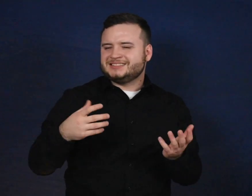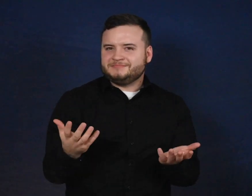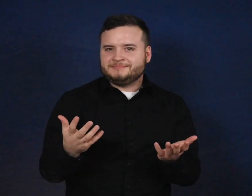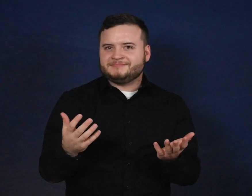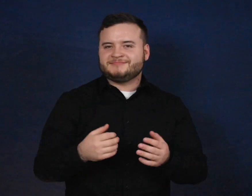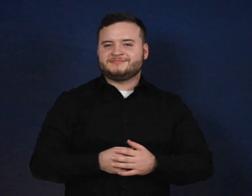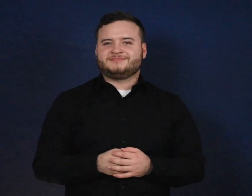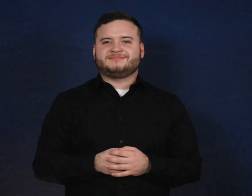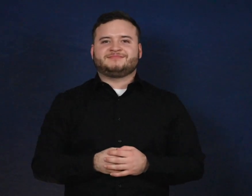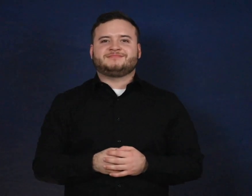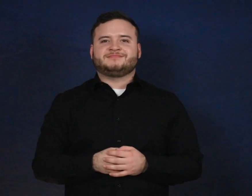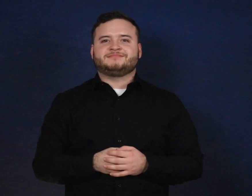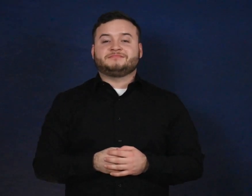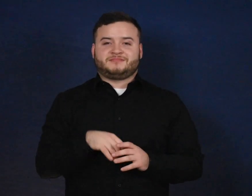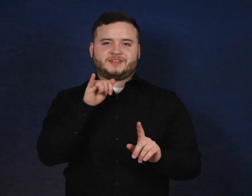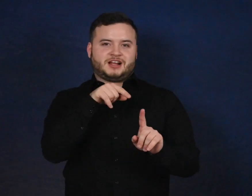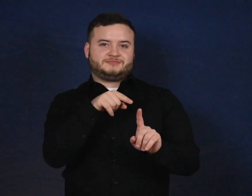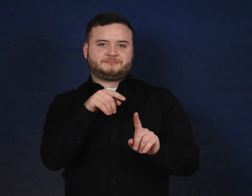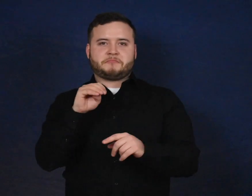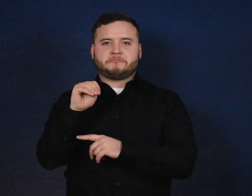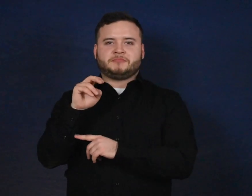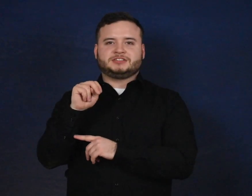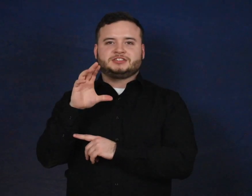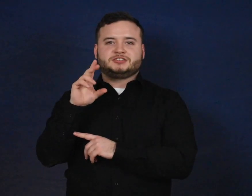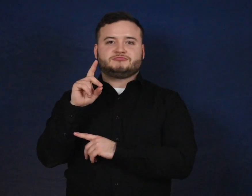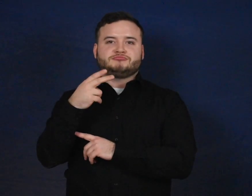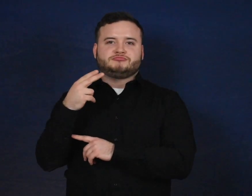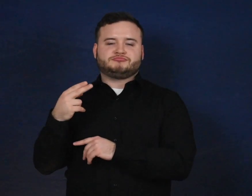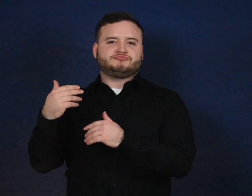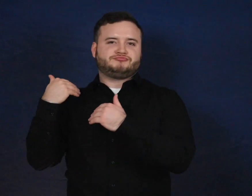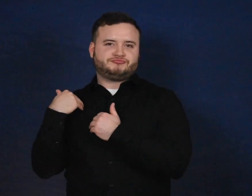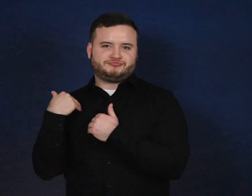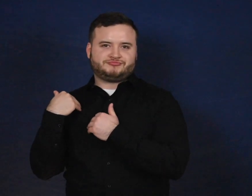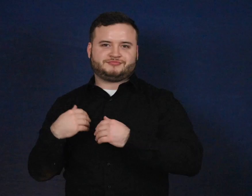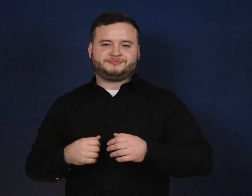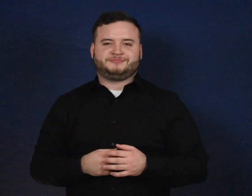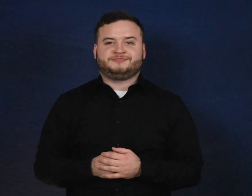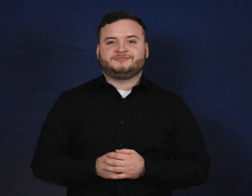MNCDHH leads